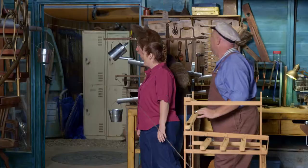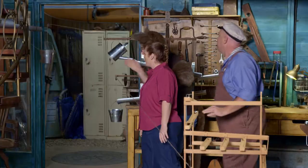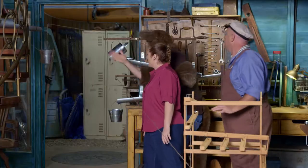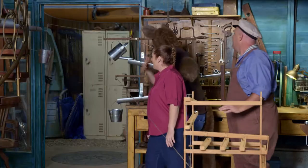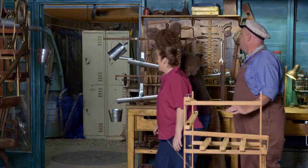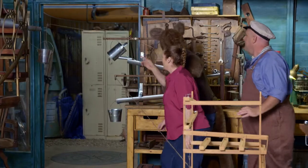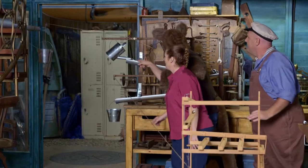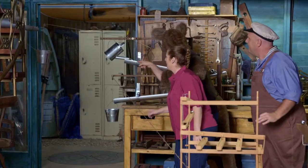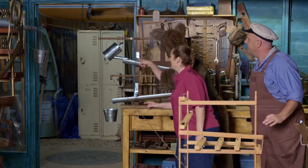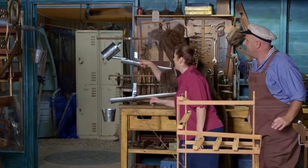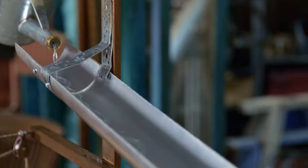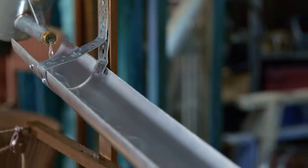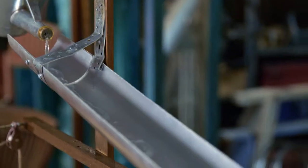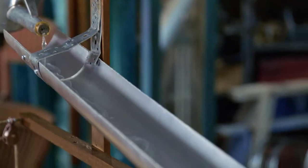Oh, look. Oh.